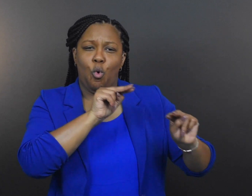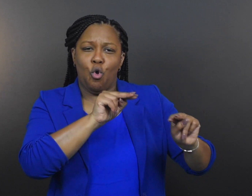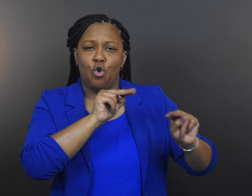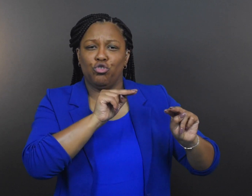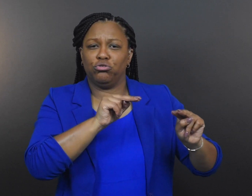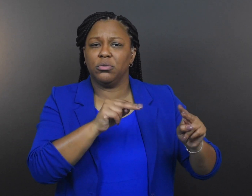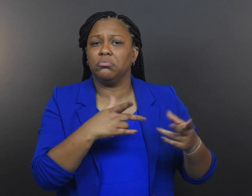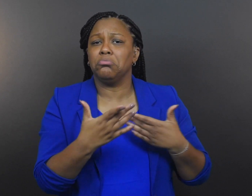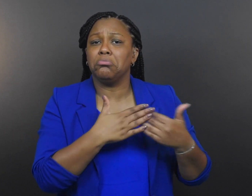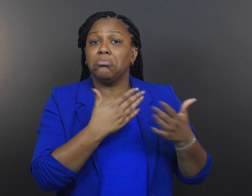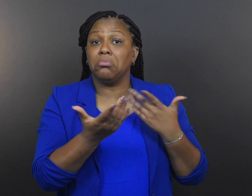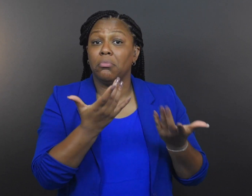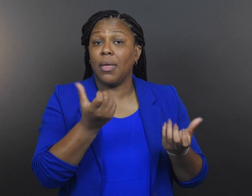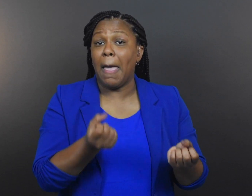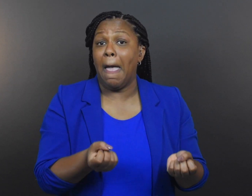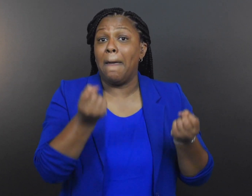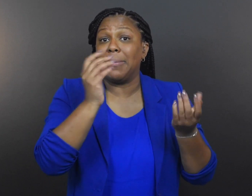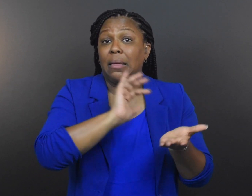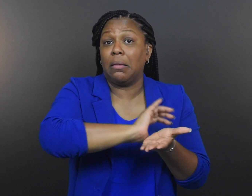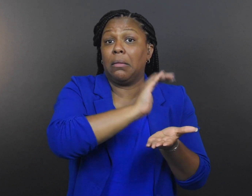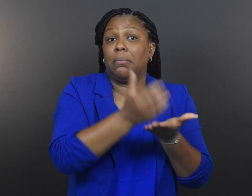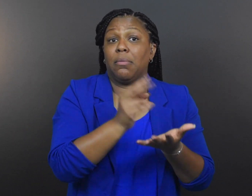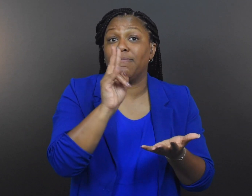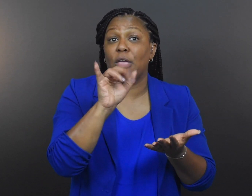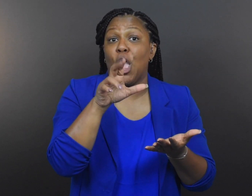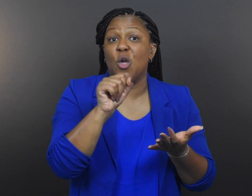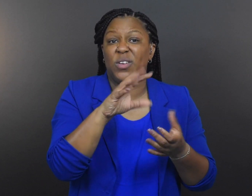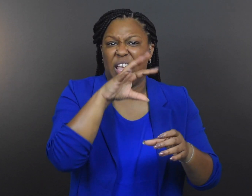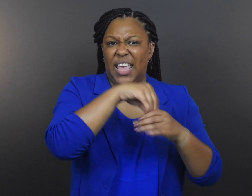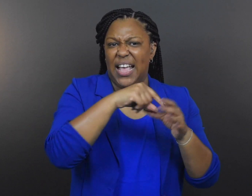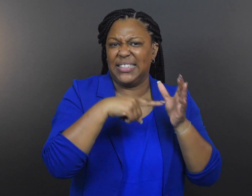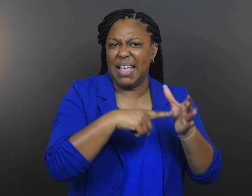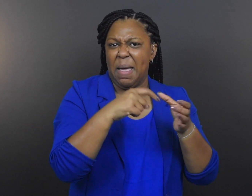of virus in those samples is going up or down.